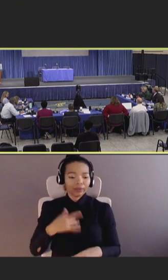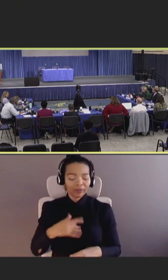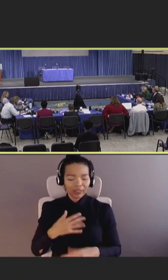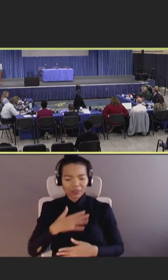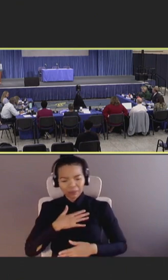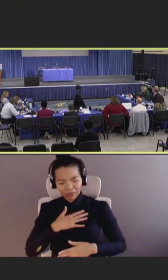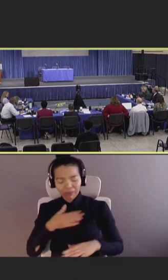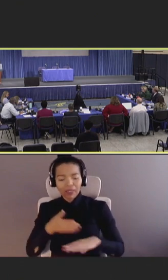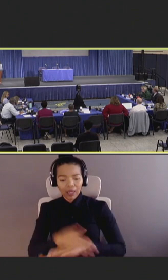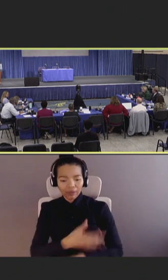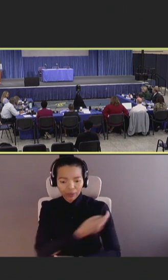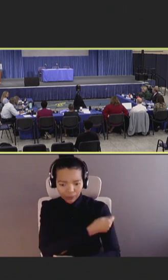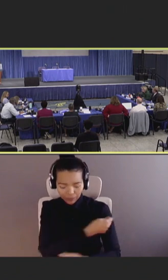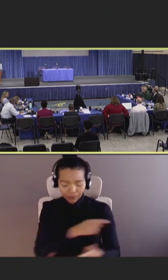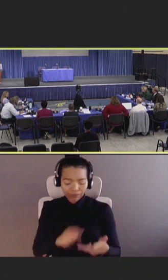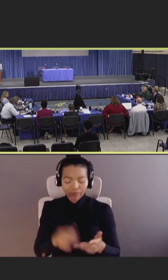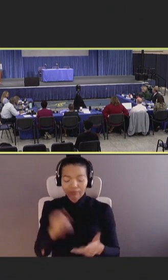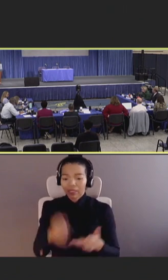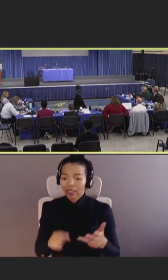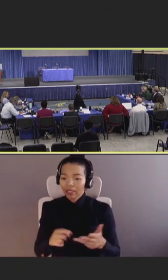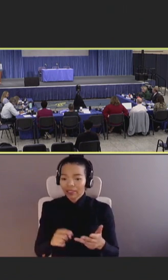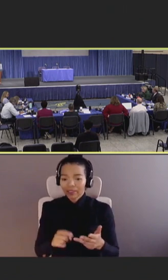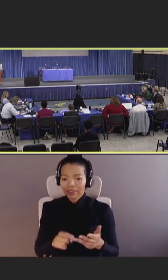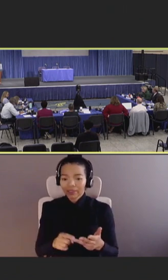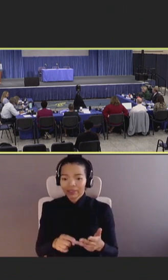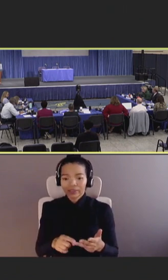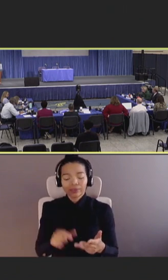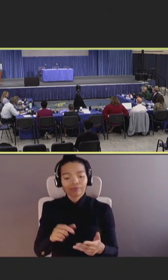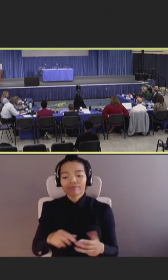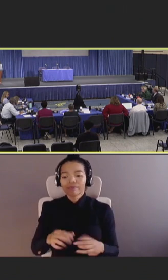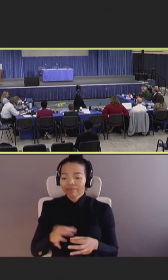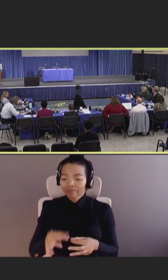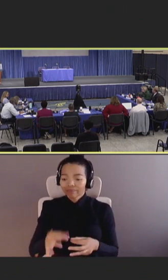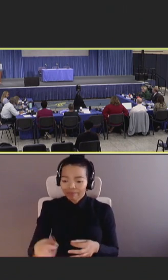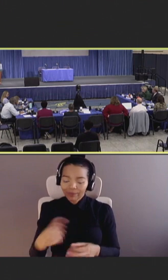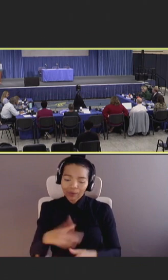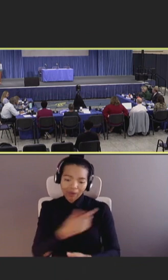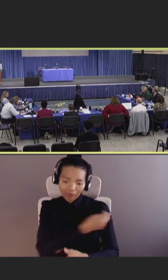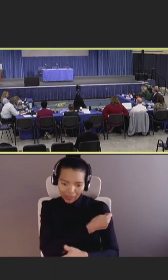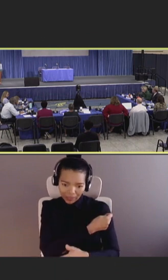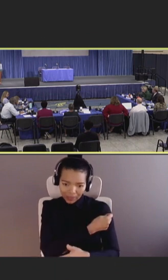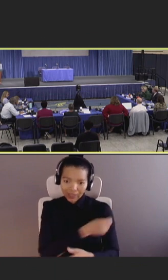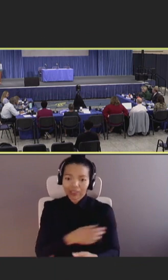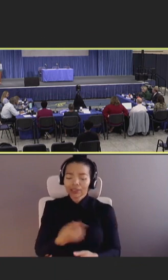We all have a role to play in moving the needle, so to speak, on addressing these barriers to